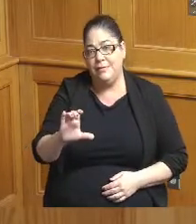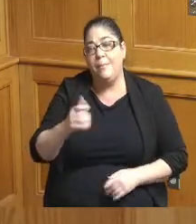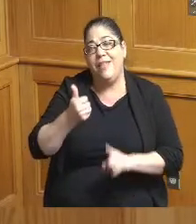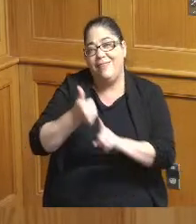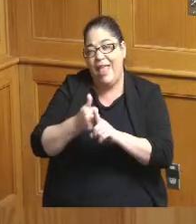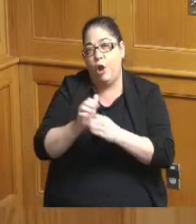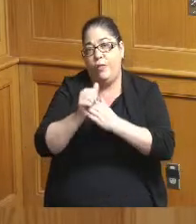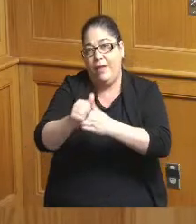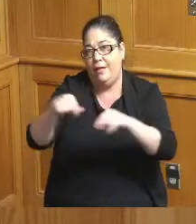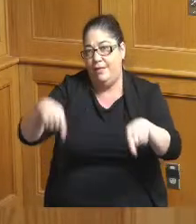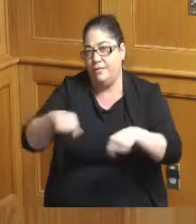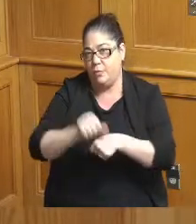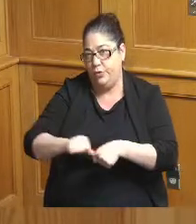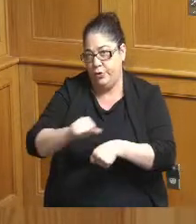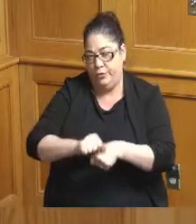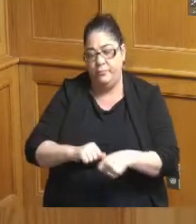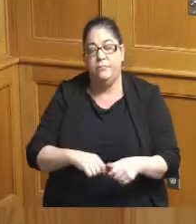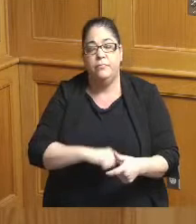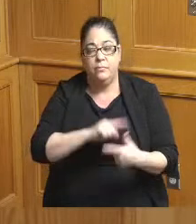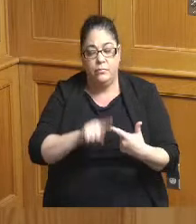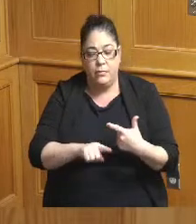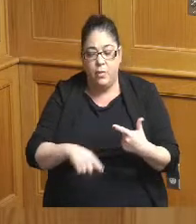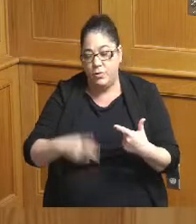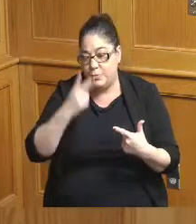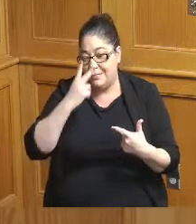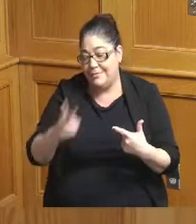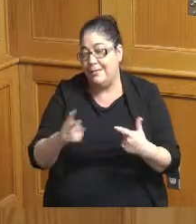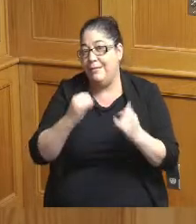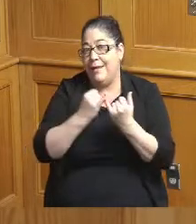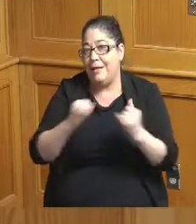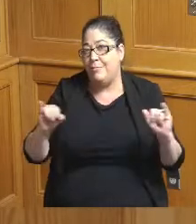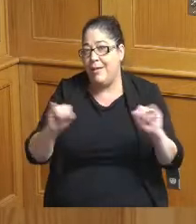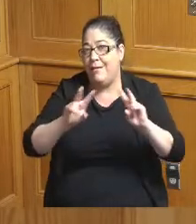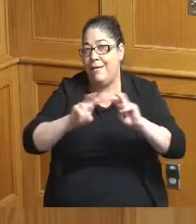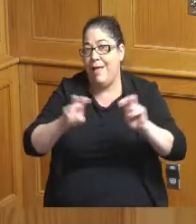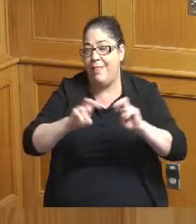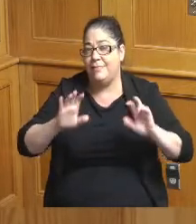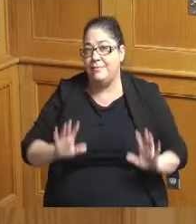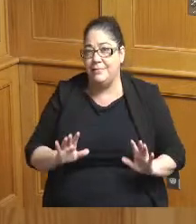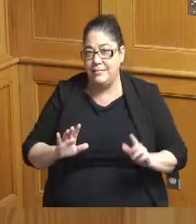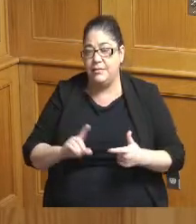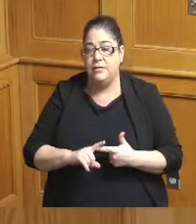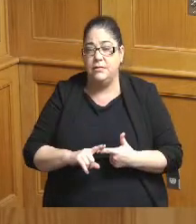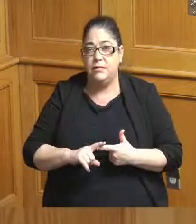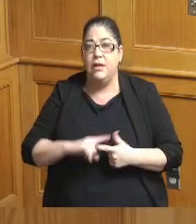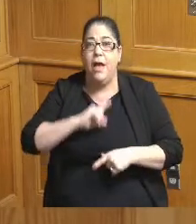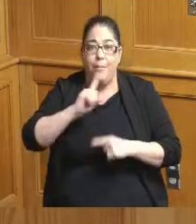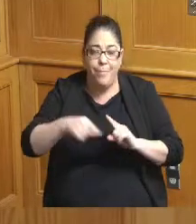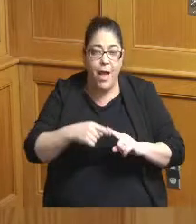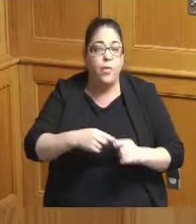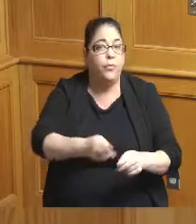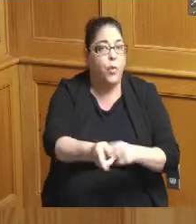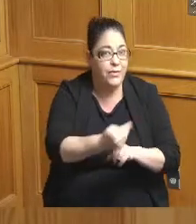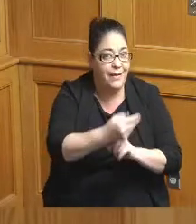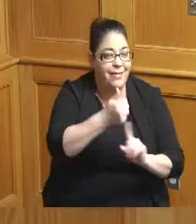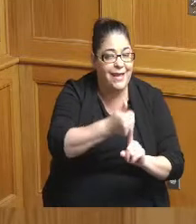I would like to see that we have an independent analysis about the hotel and the convention center